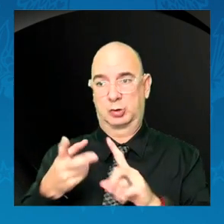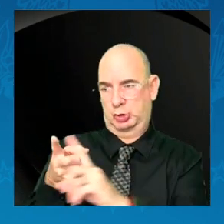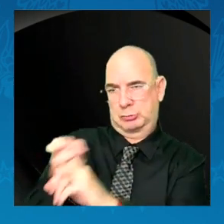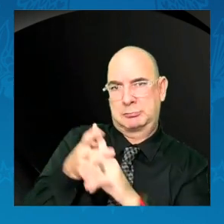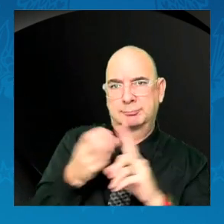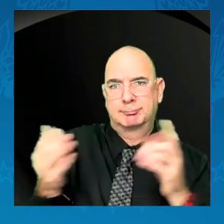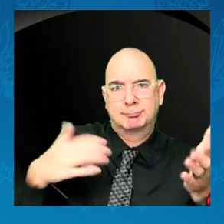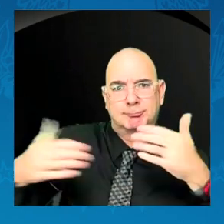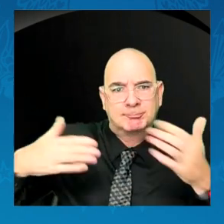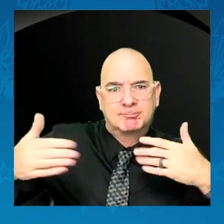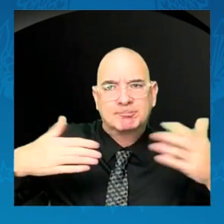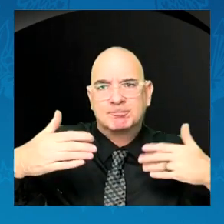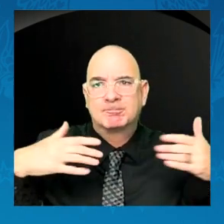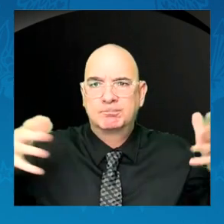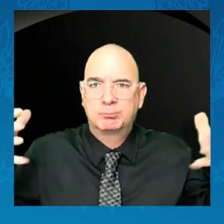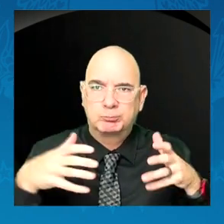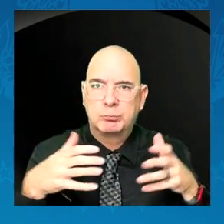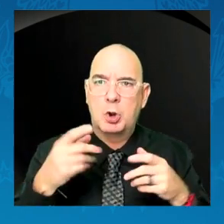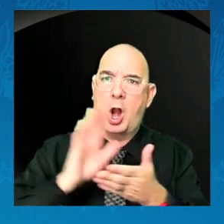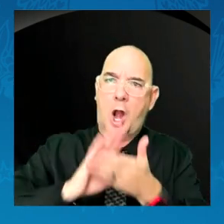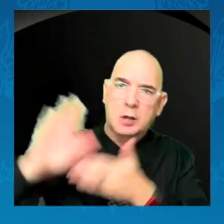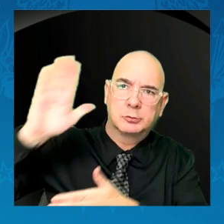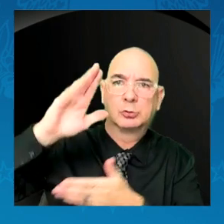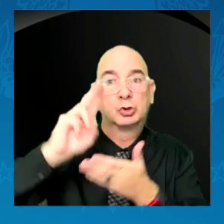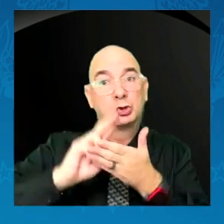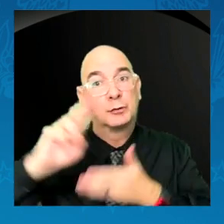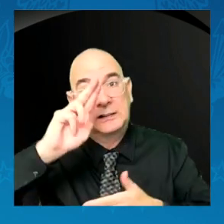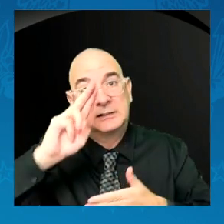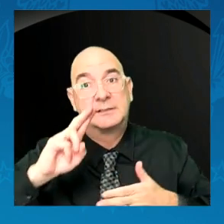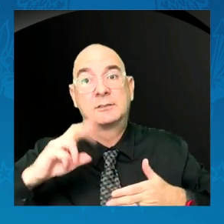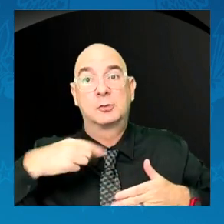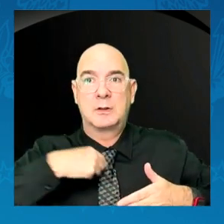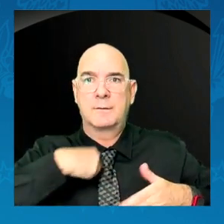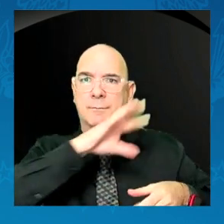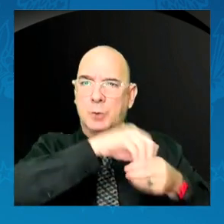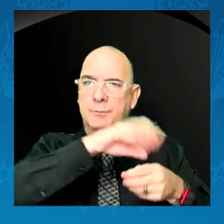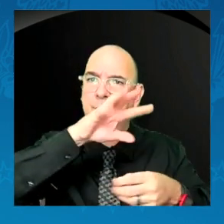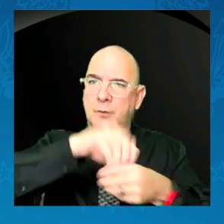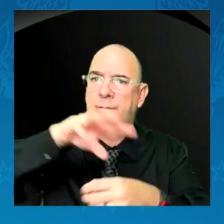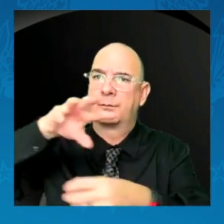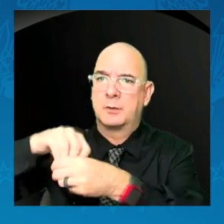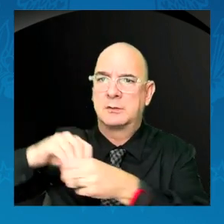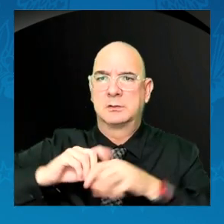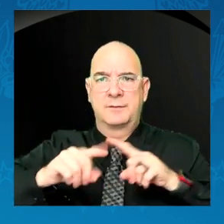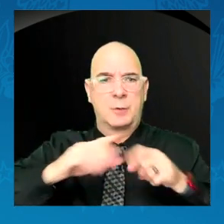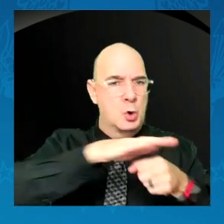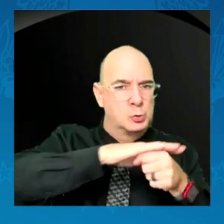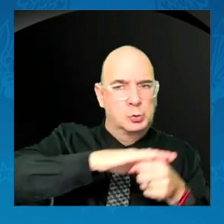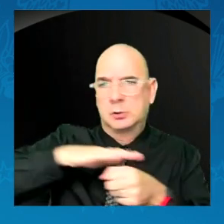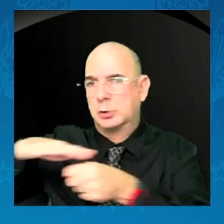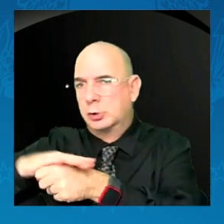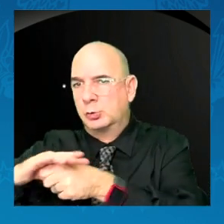we engage locally across the country at the elementary and the secondary schools levels to encourage